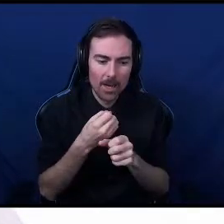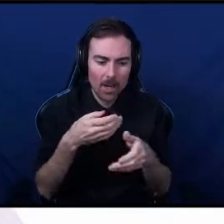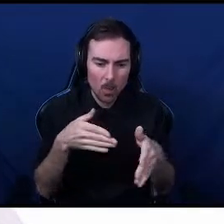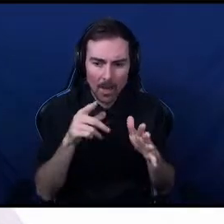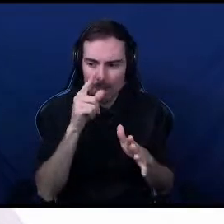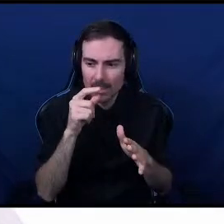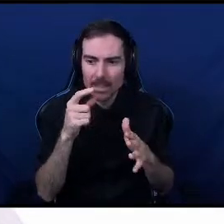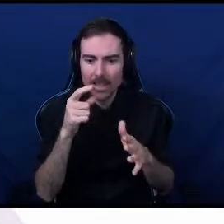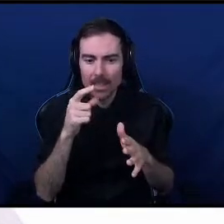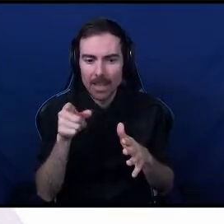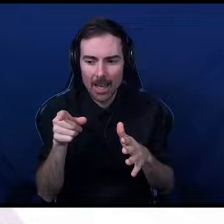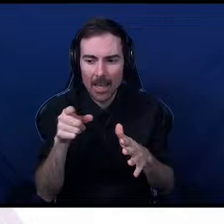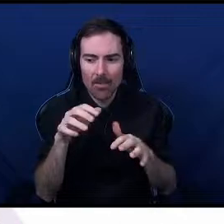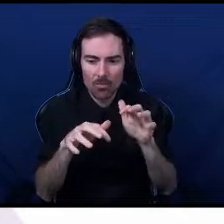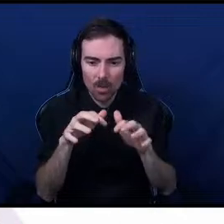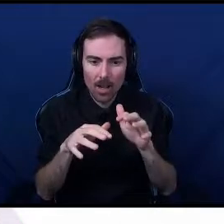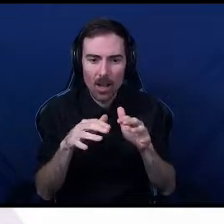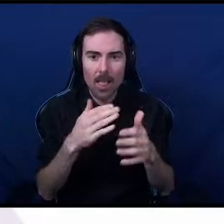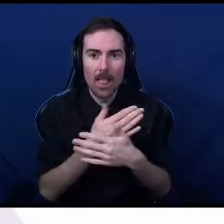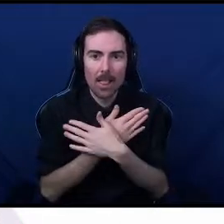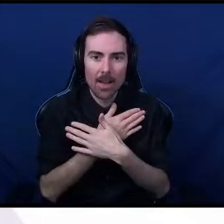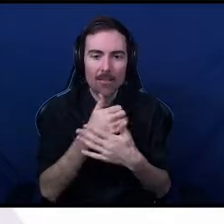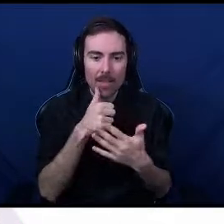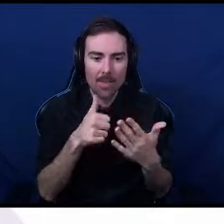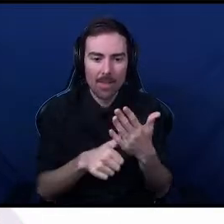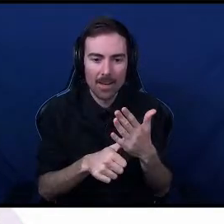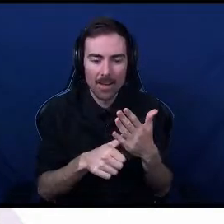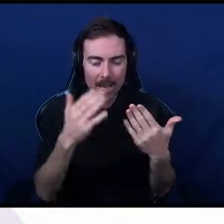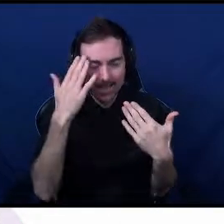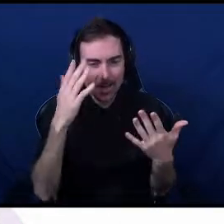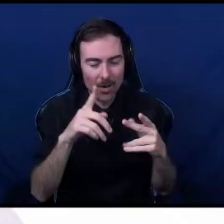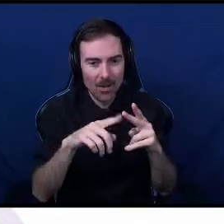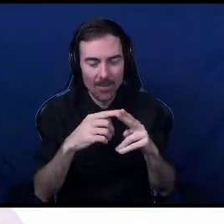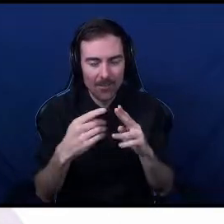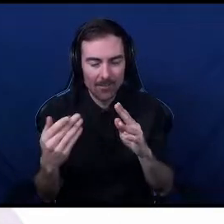would be written to him. I'm not sure how that story ended. I was telling my wife about this last night. She's like, you can't do